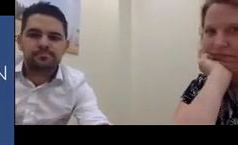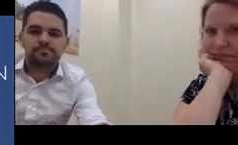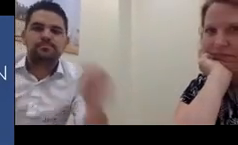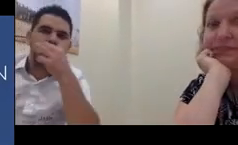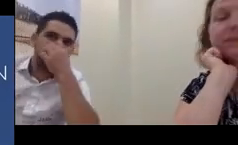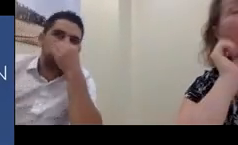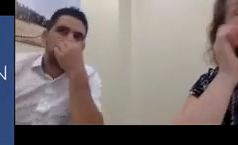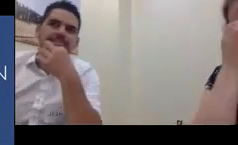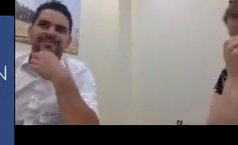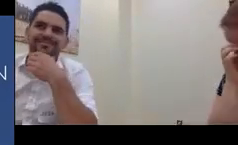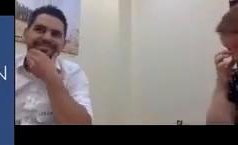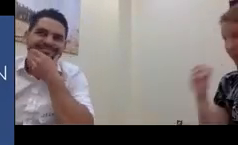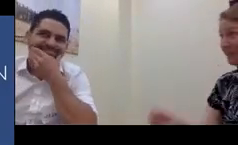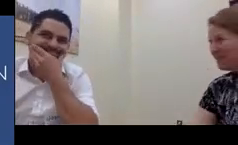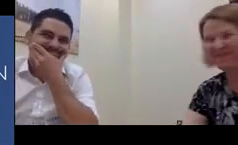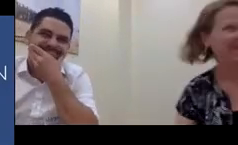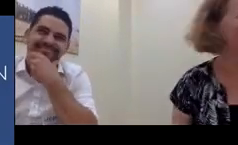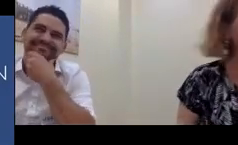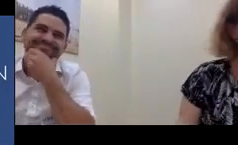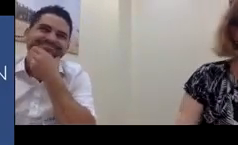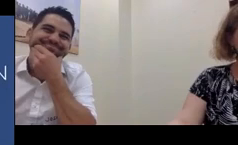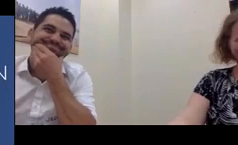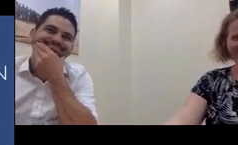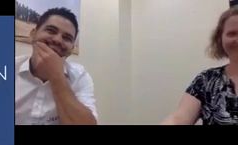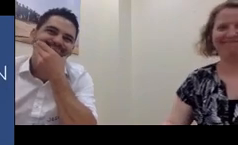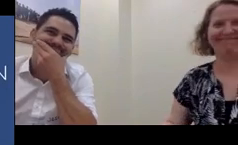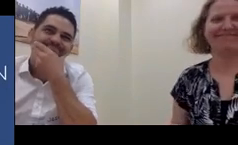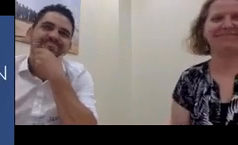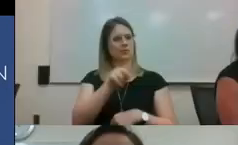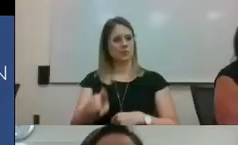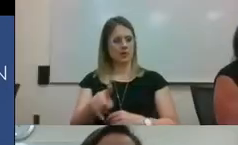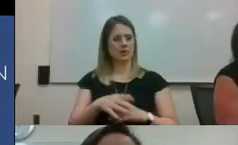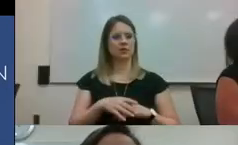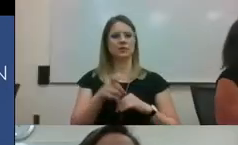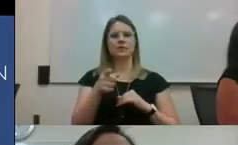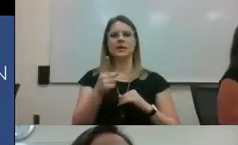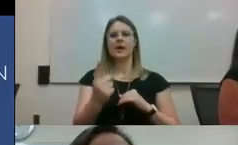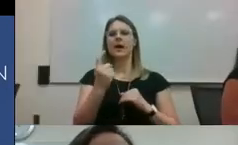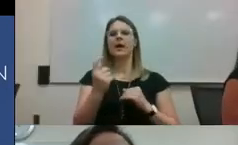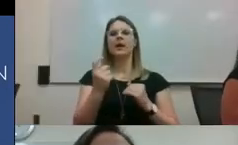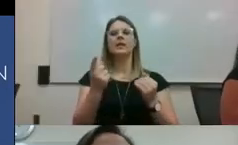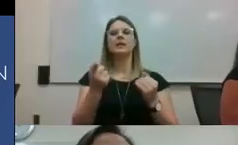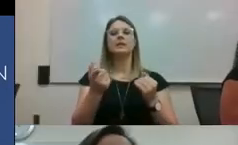There's a question I think it's really interesting about how much children getting read to in school